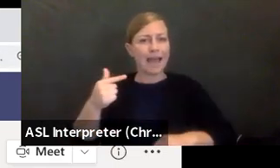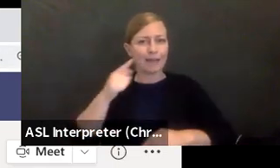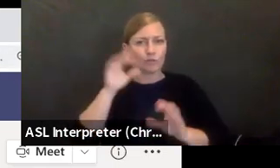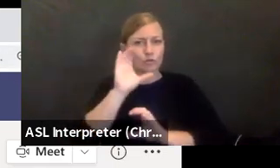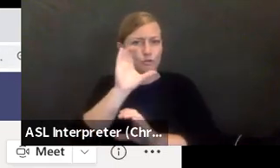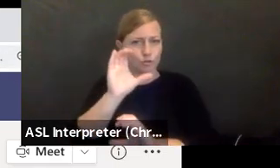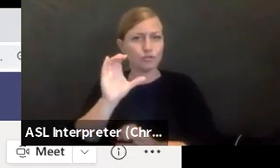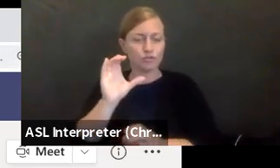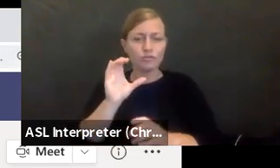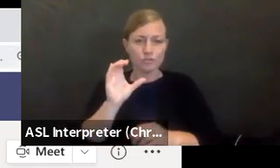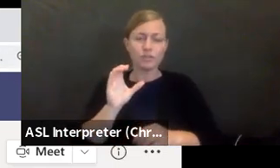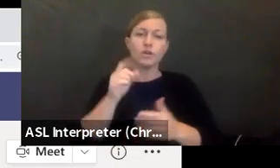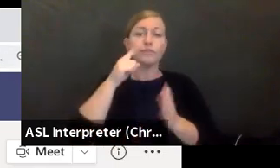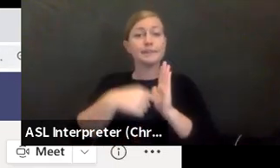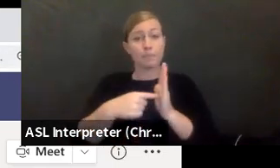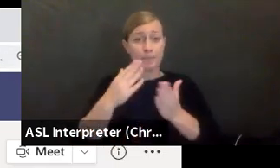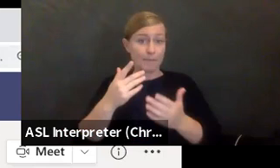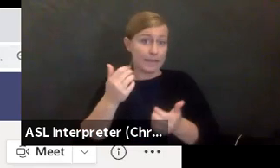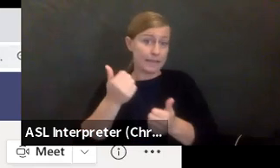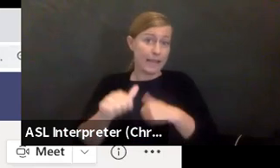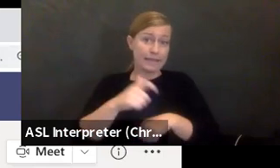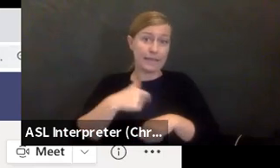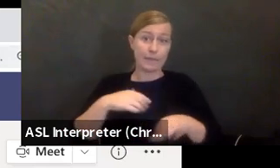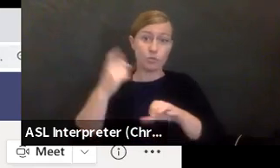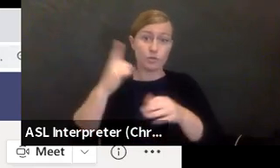I've allowed Jeff to touch because I made in the teacher. Jeff just posted a post in my general file and I can manage tags. Tagging helps with the search. I could search and tag math and it will show be everything posted with a math tag.